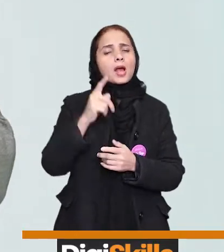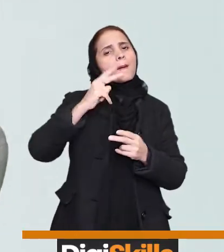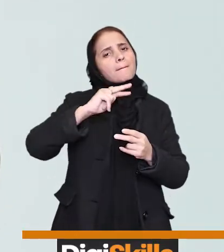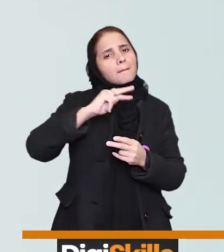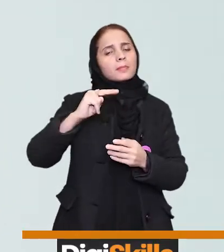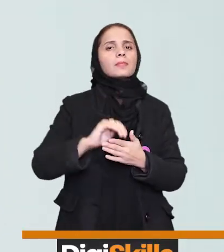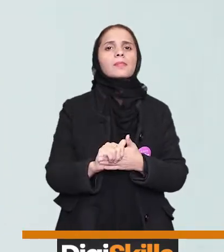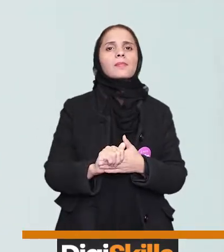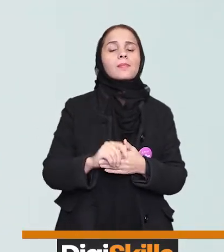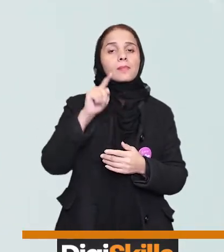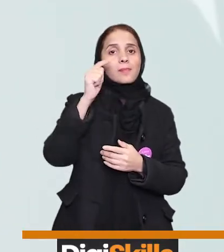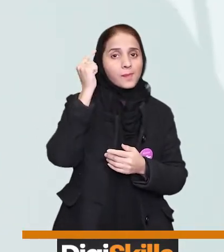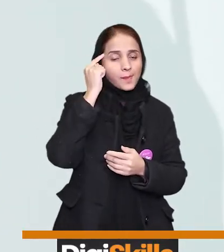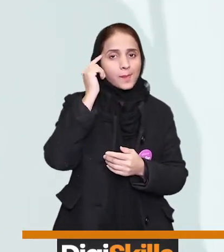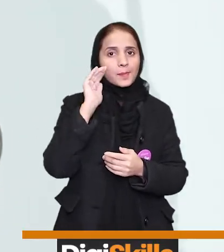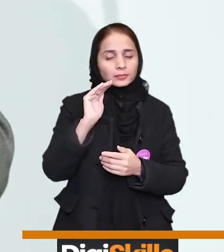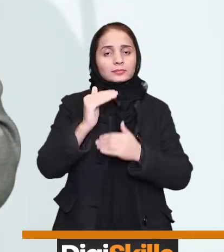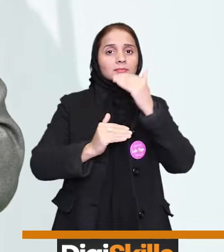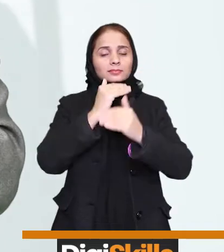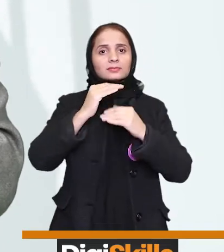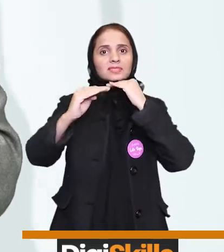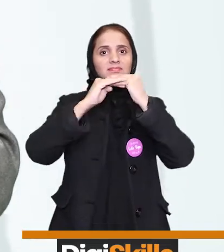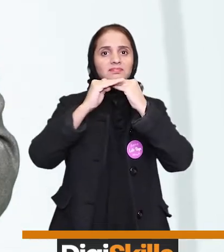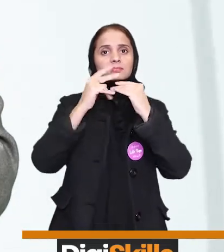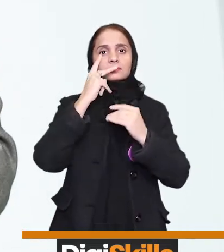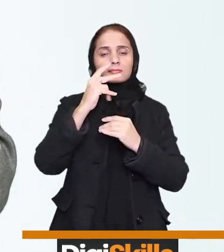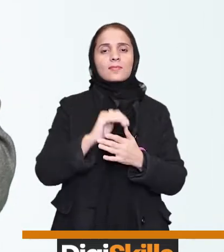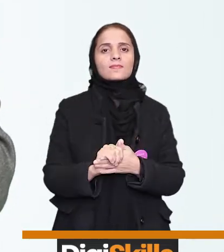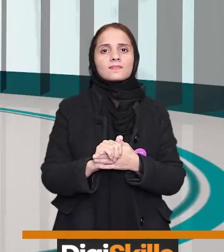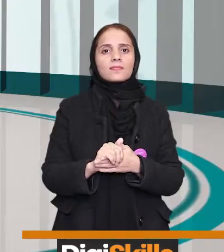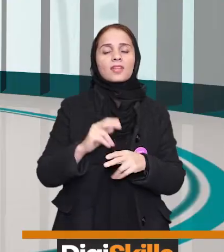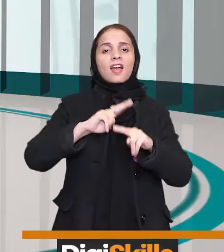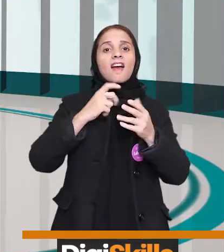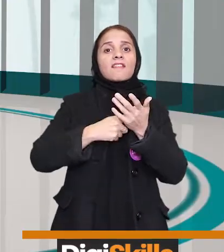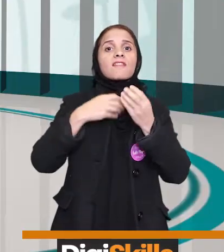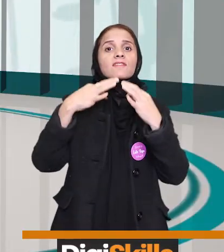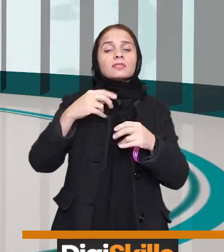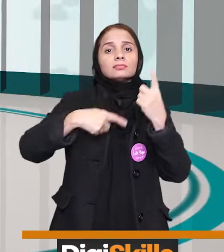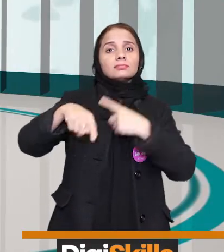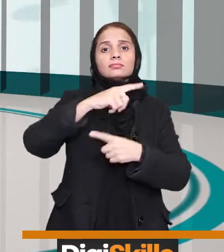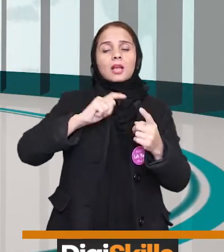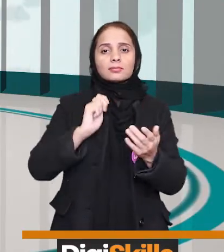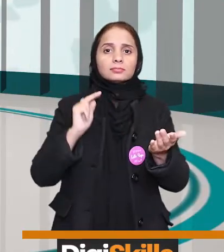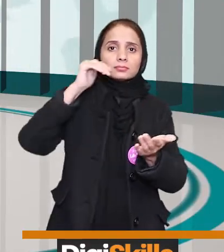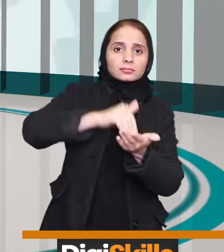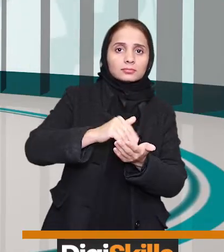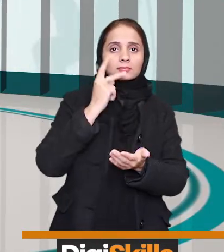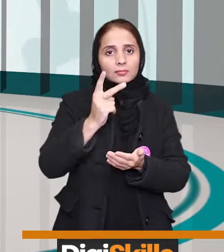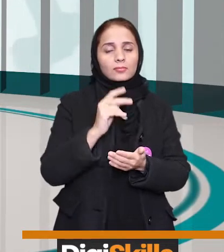So similarly, when you have to step in as a competition in freelancing field.